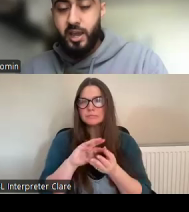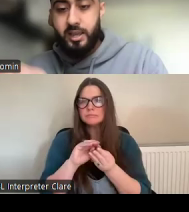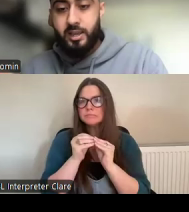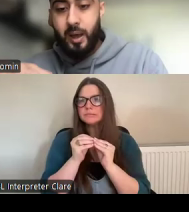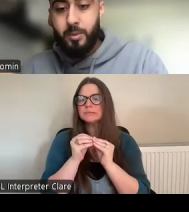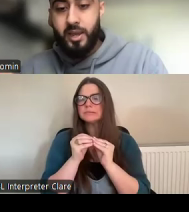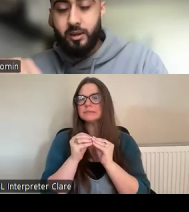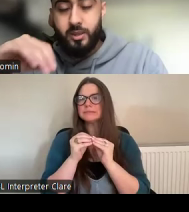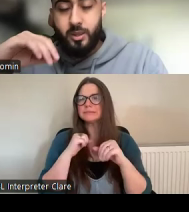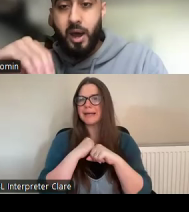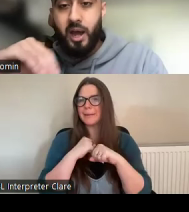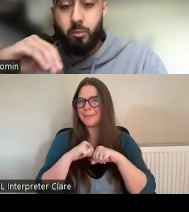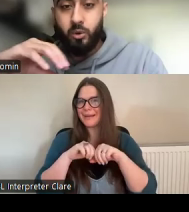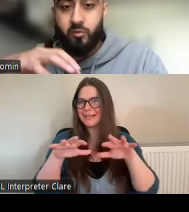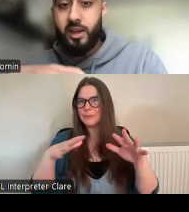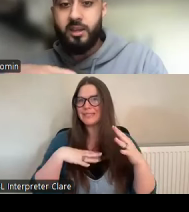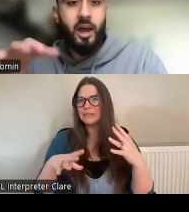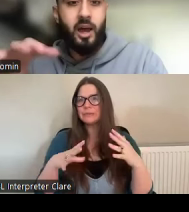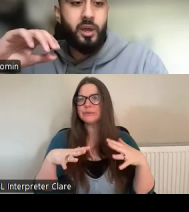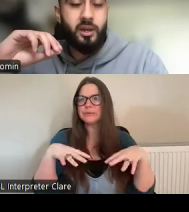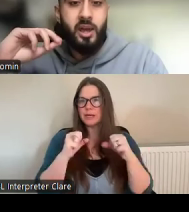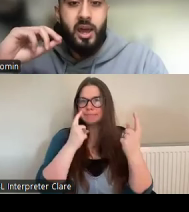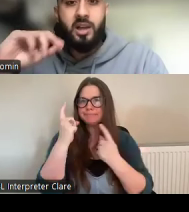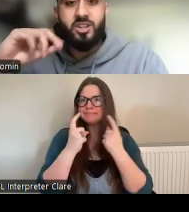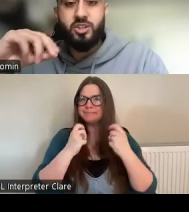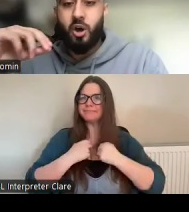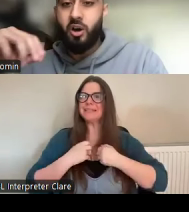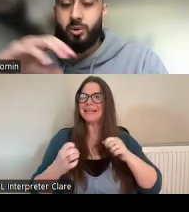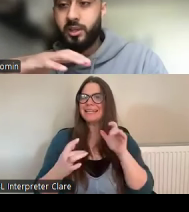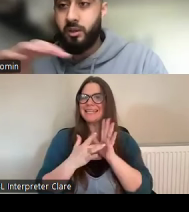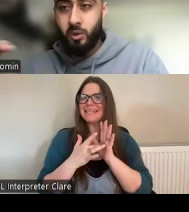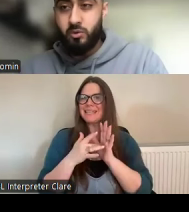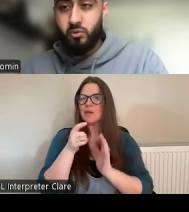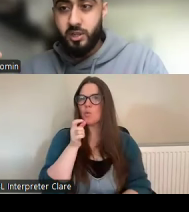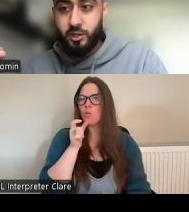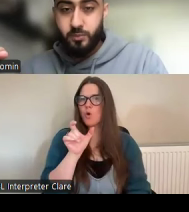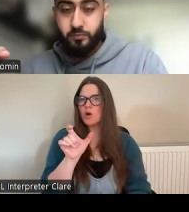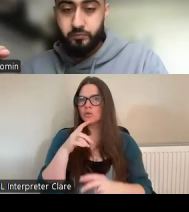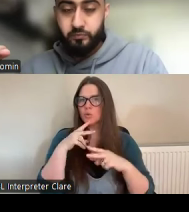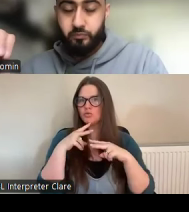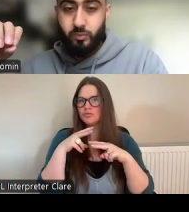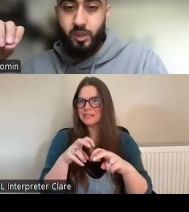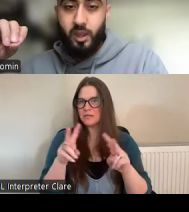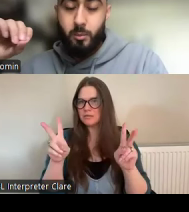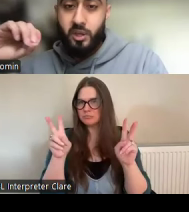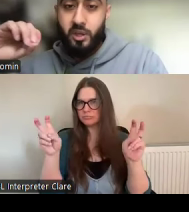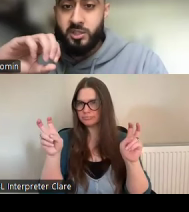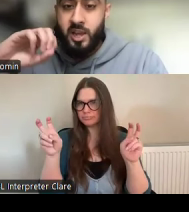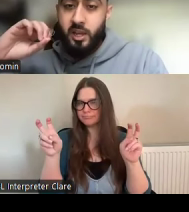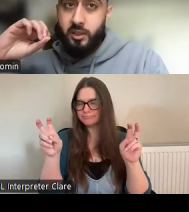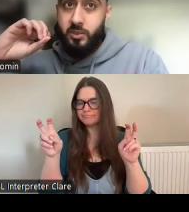Any campaign, the backbone of any campaign has to start off with keyword research, because,